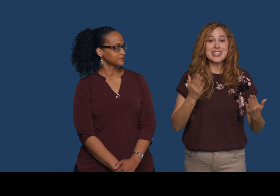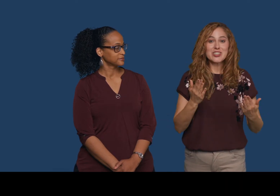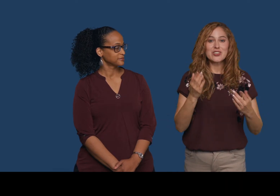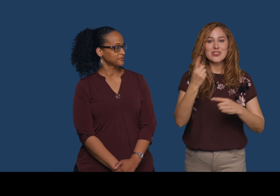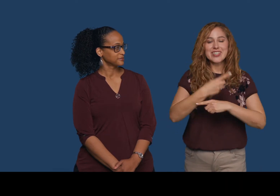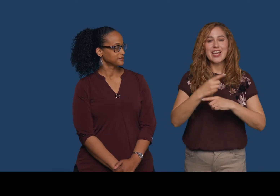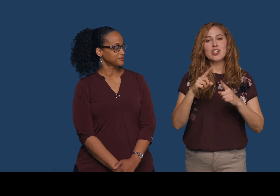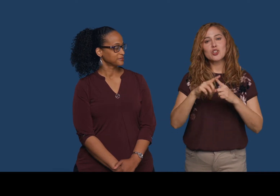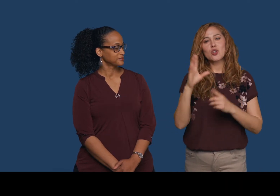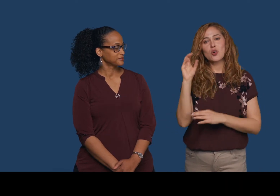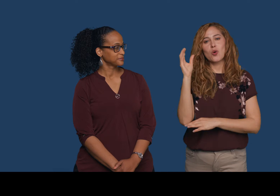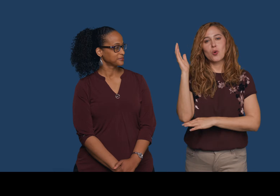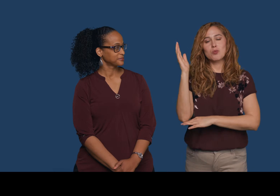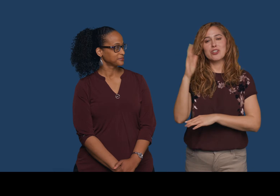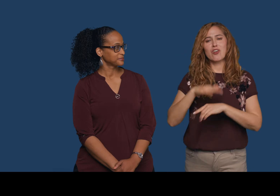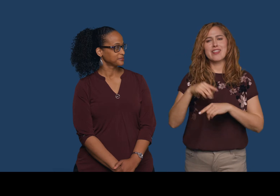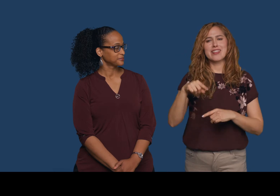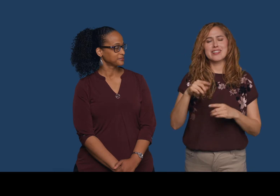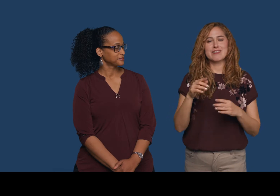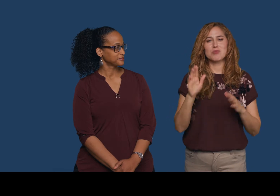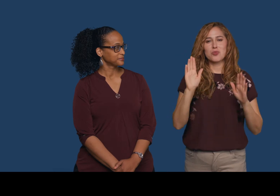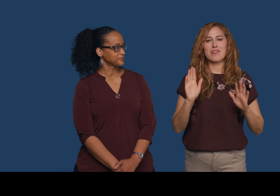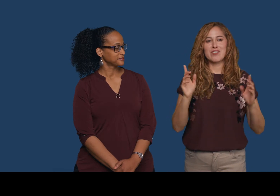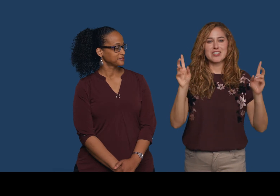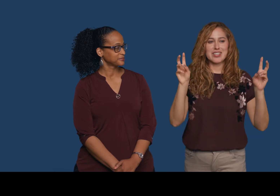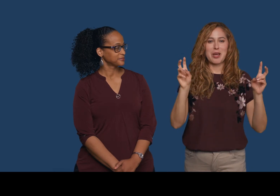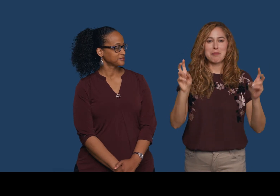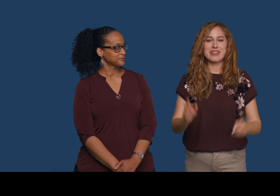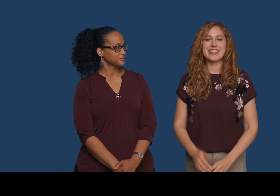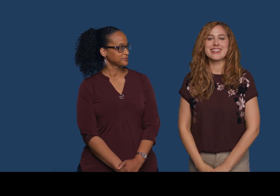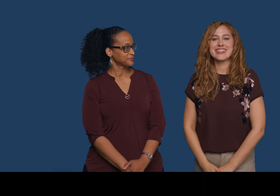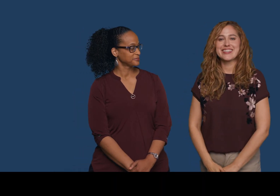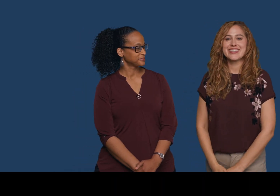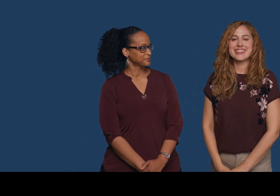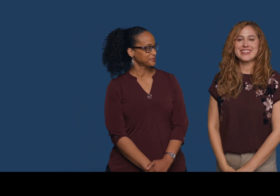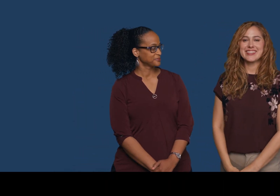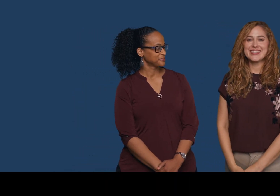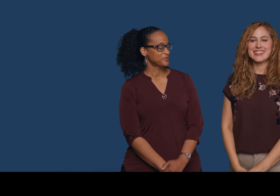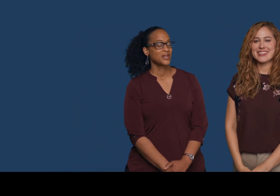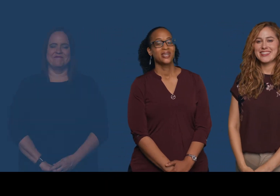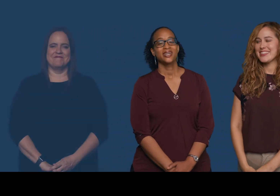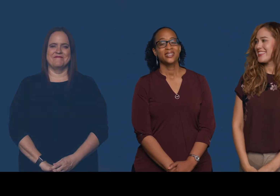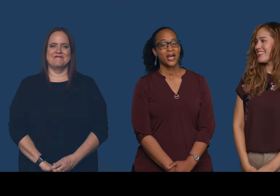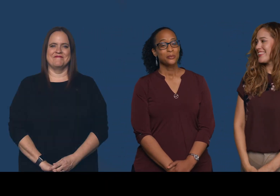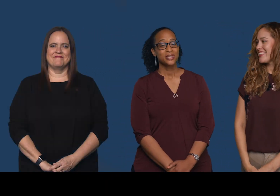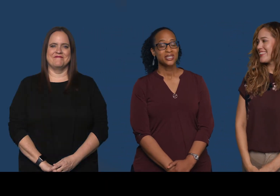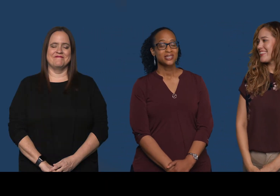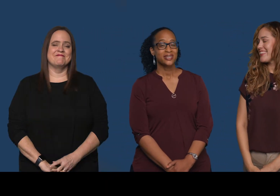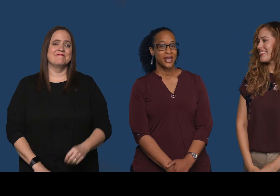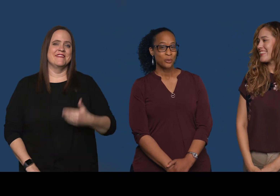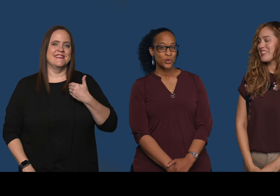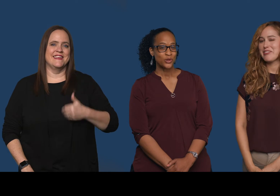I'm happy to be here today to co-present this wonderful topic. And I'm Leisha Campbell.